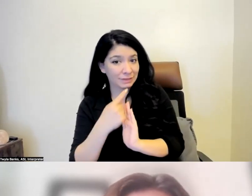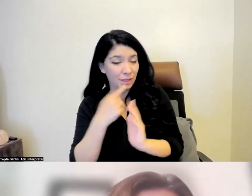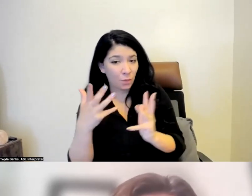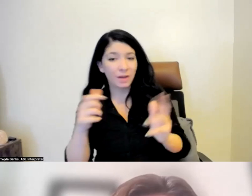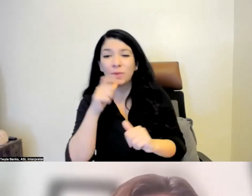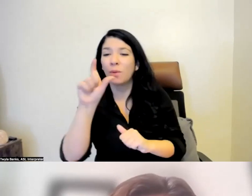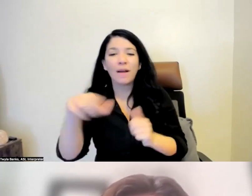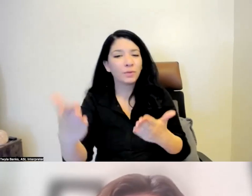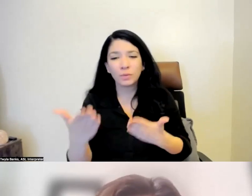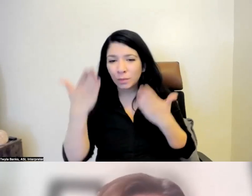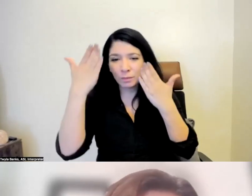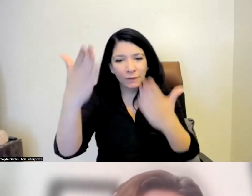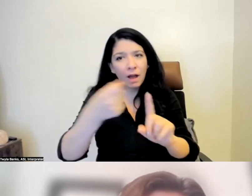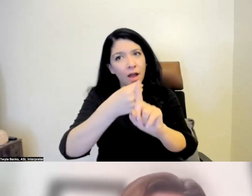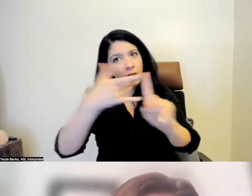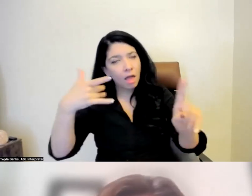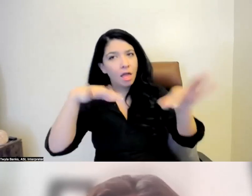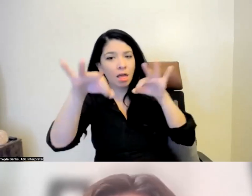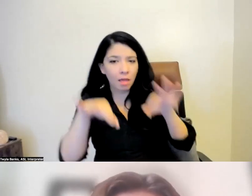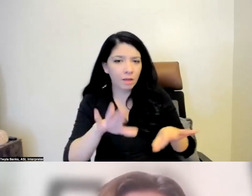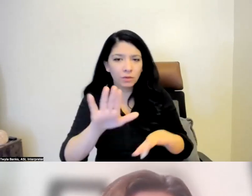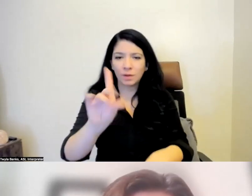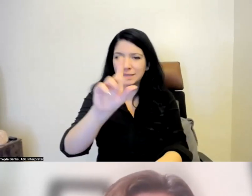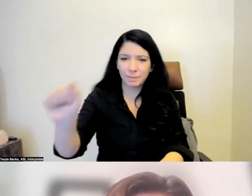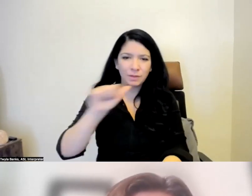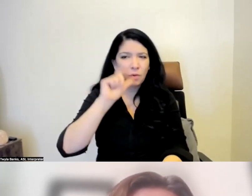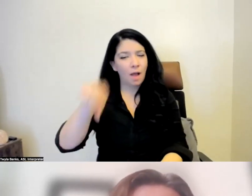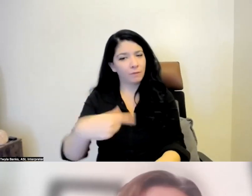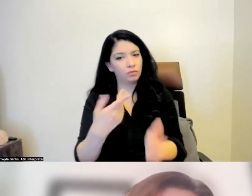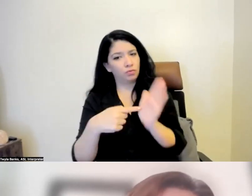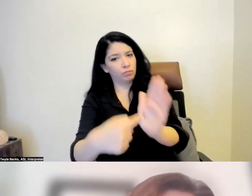detail about your disability. You don't have to provide a medical document. So that would be,